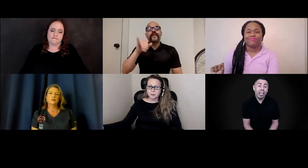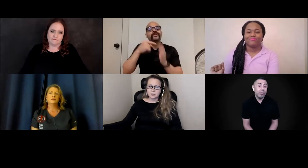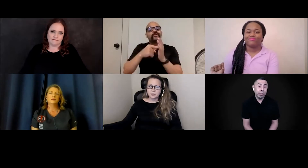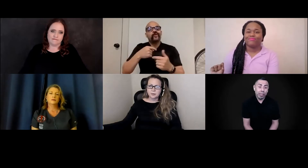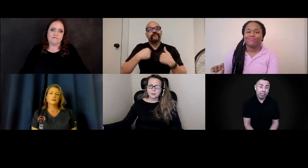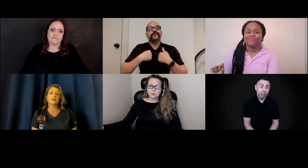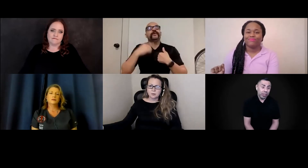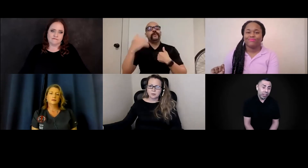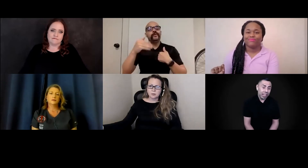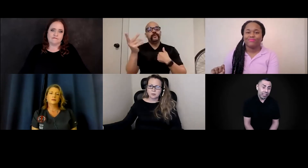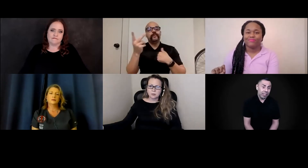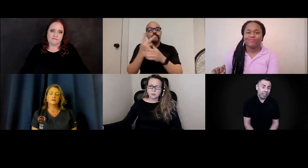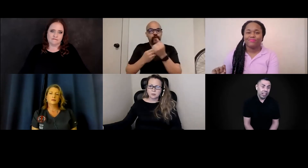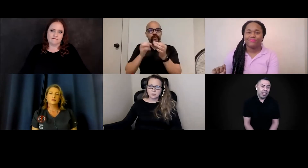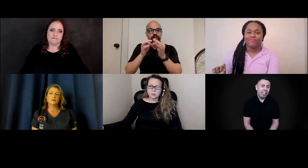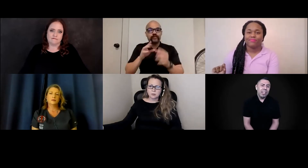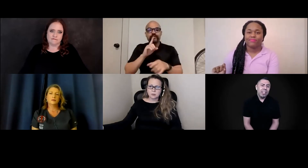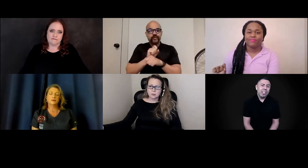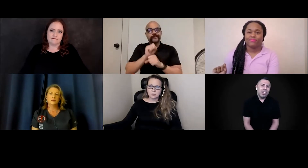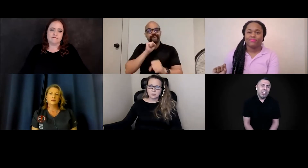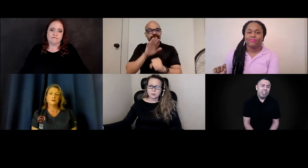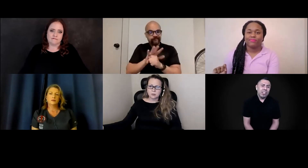I haven't had them replaced throughout the class.